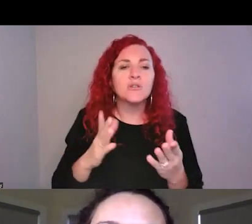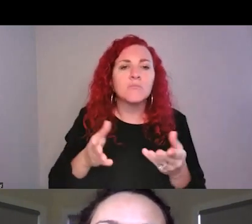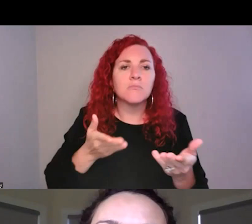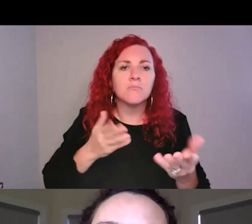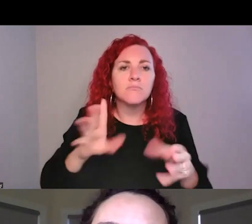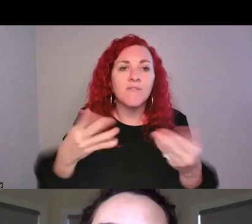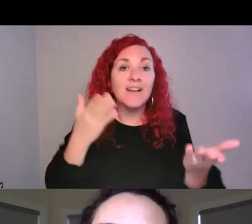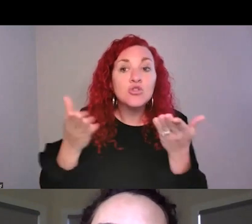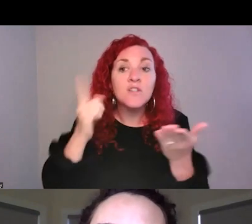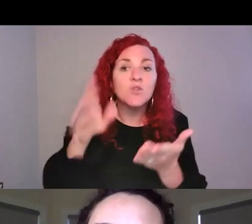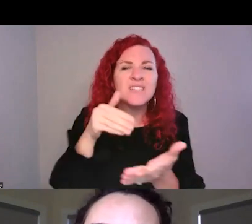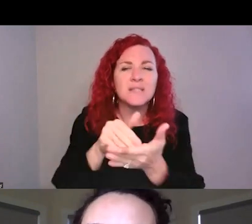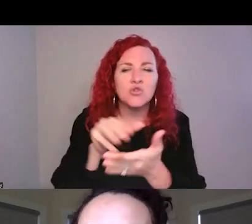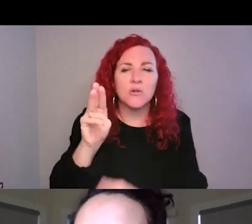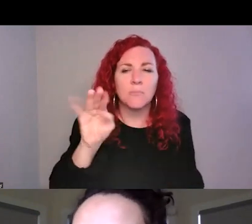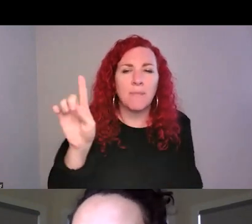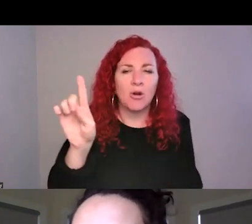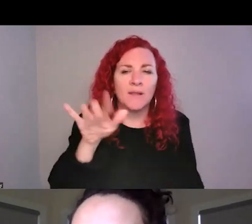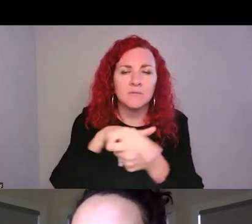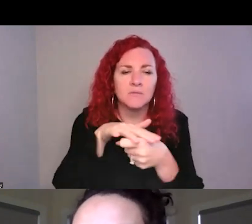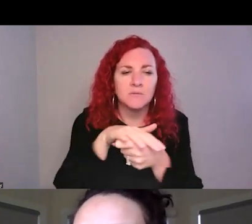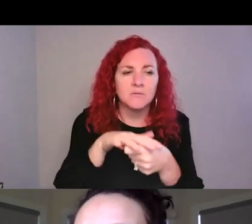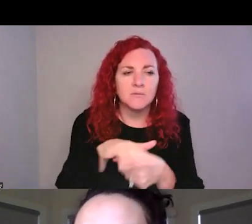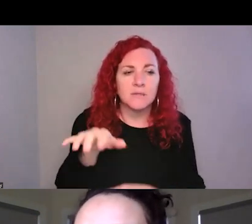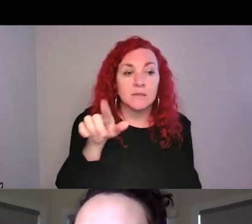OUR STRUCTURE VARIES ACROSS THE STATE.